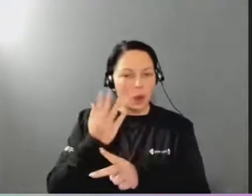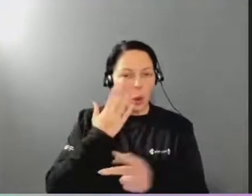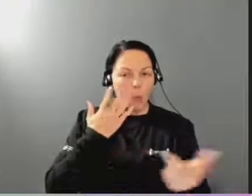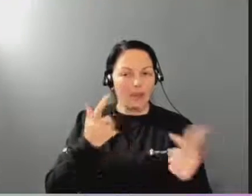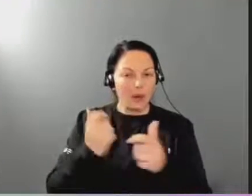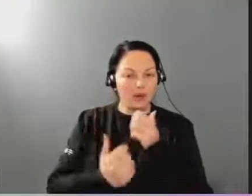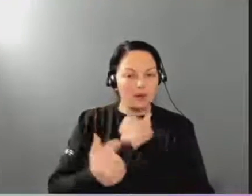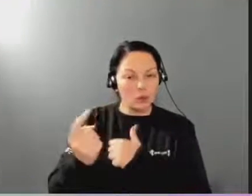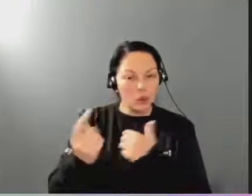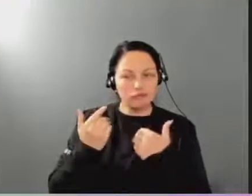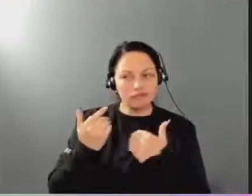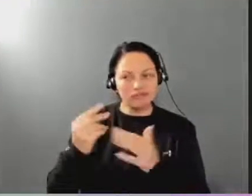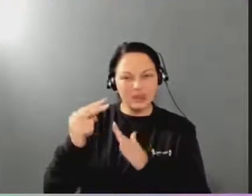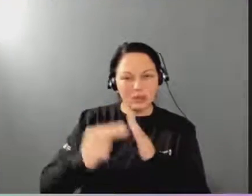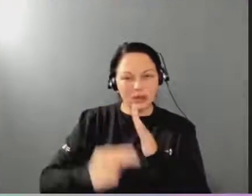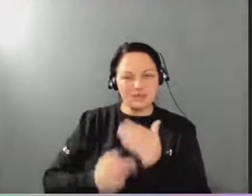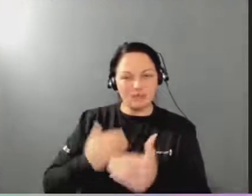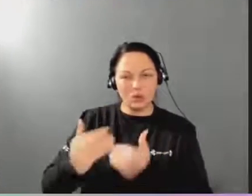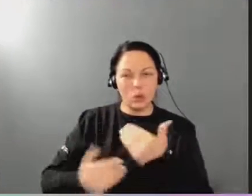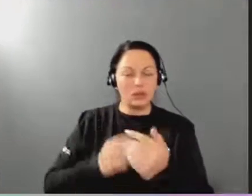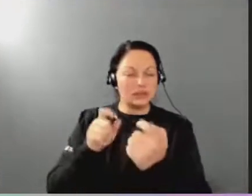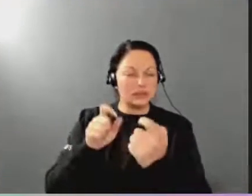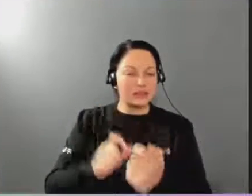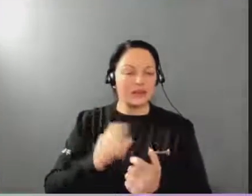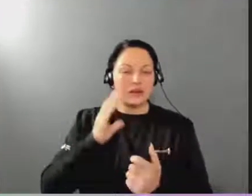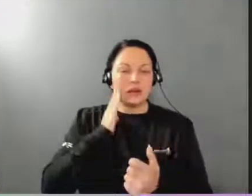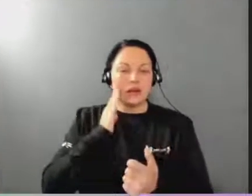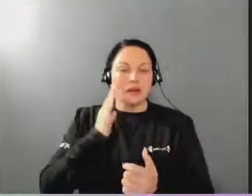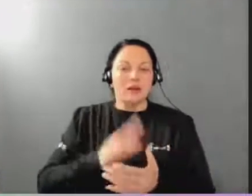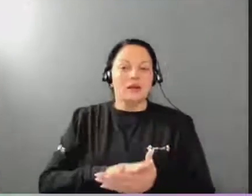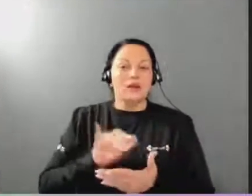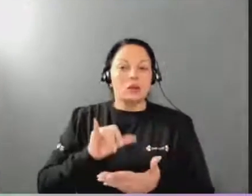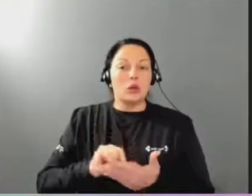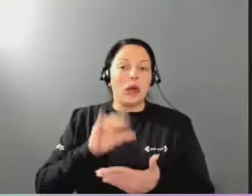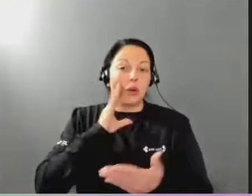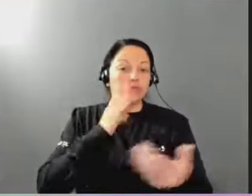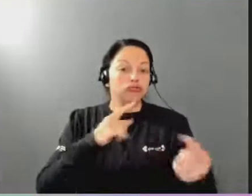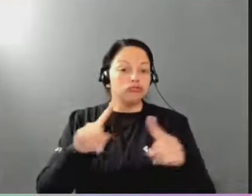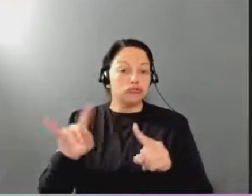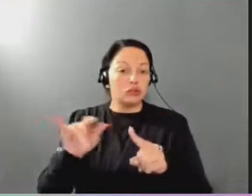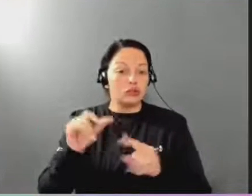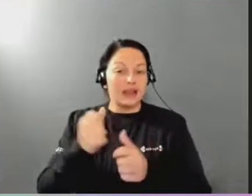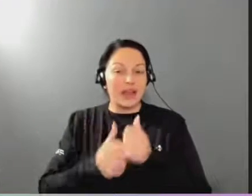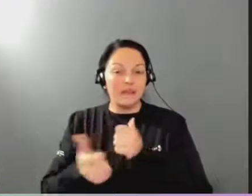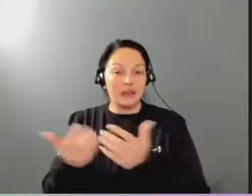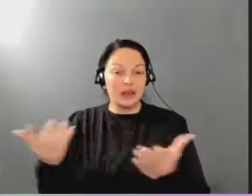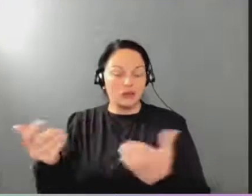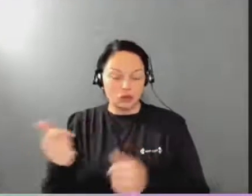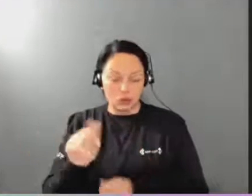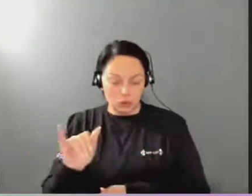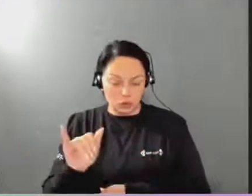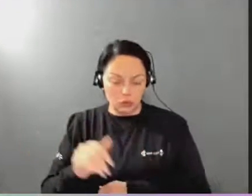appear whether it's an epub, or something else. And HTML version. Something that will allow everyone to read